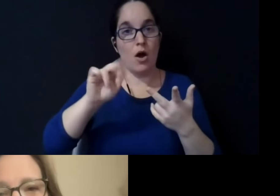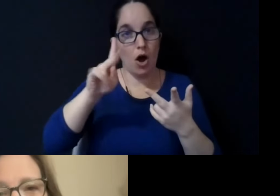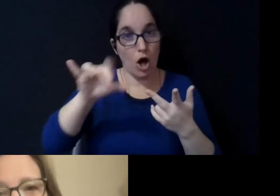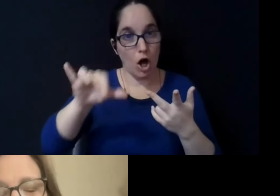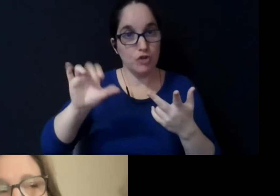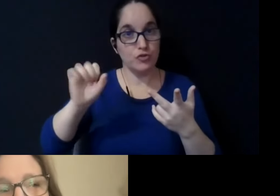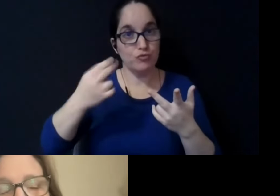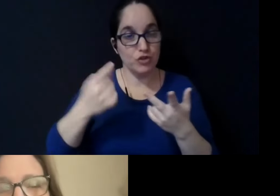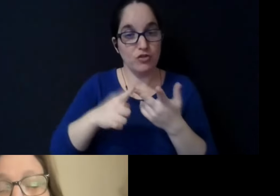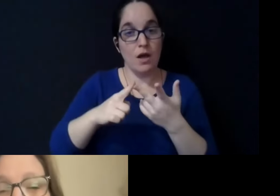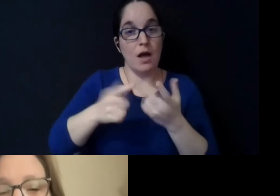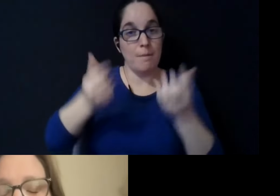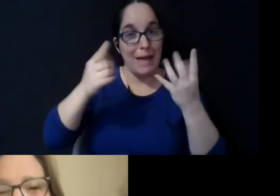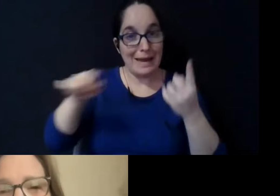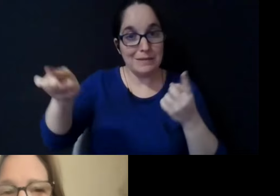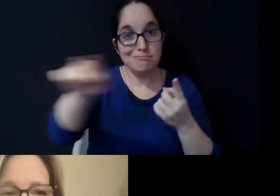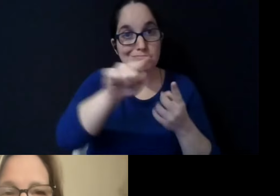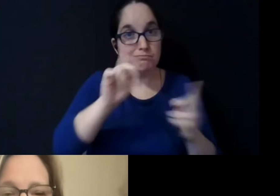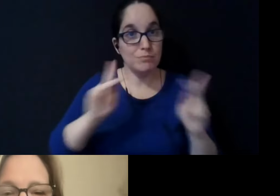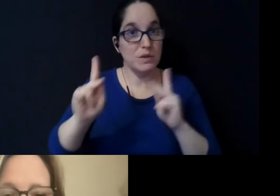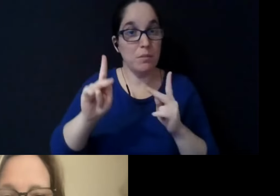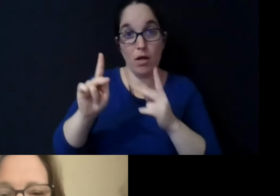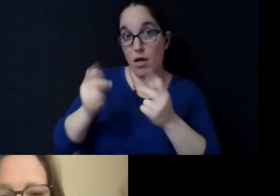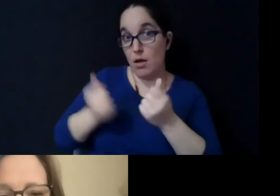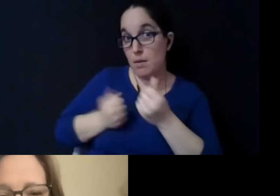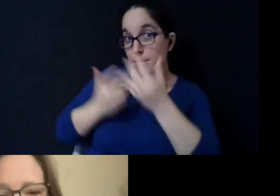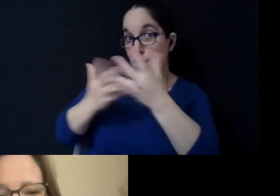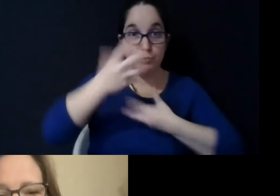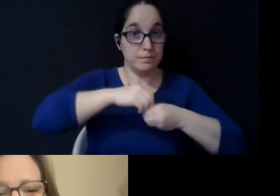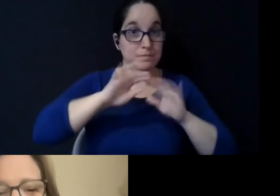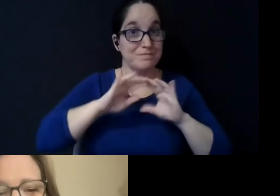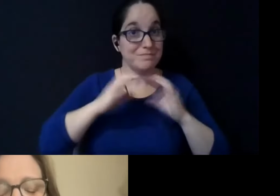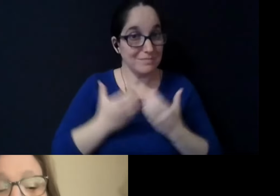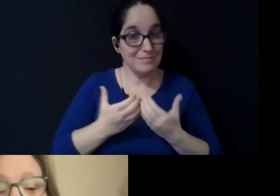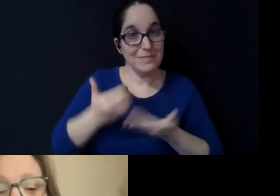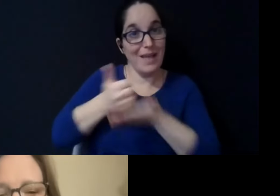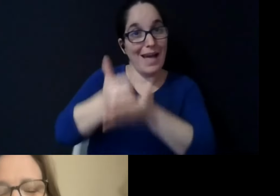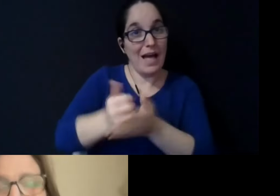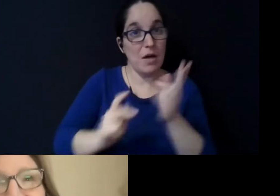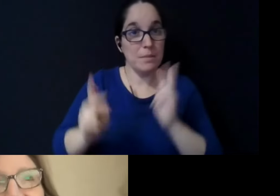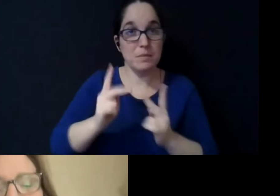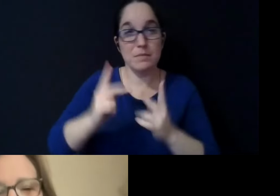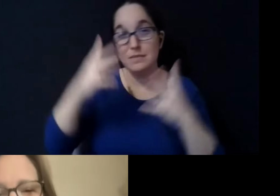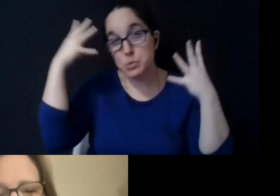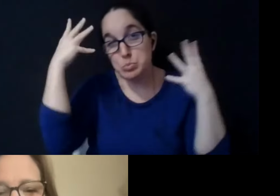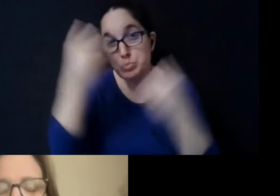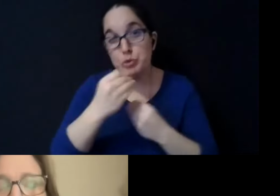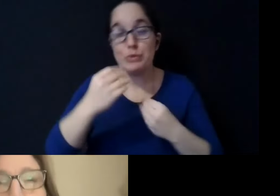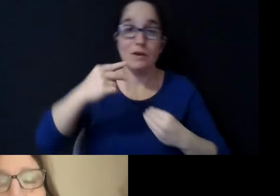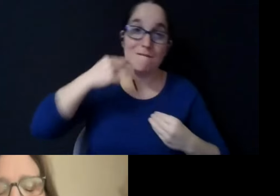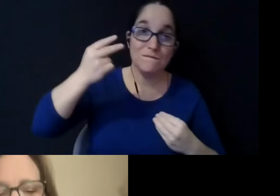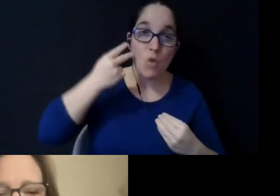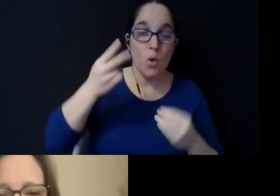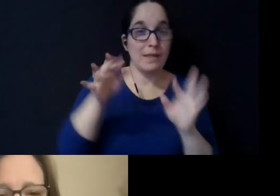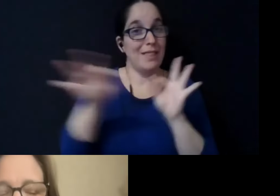classroom as a means to bring voice and beauty, the aesthetics of language we all have access